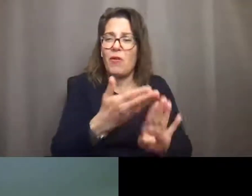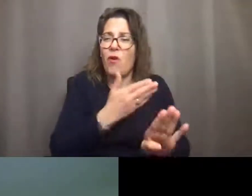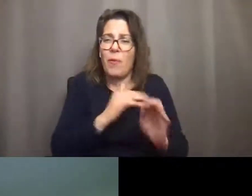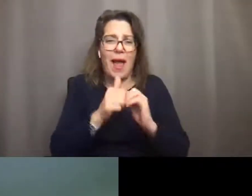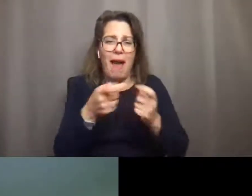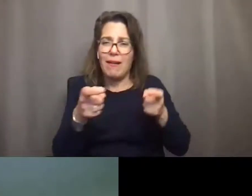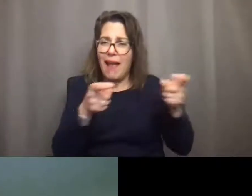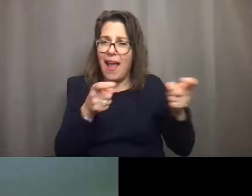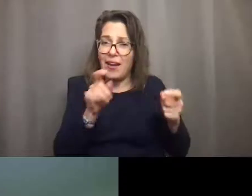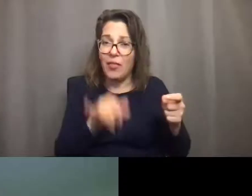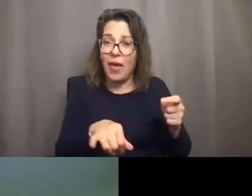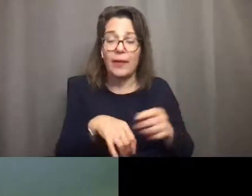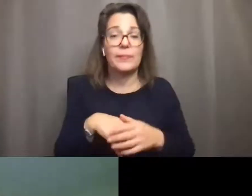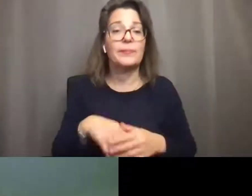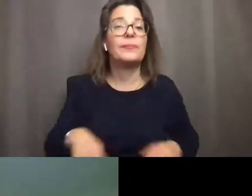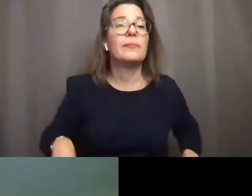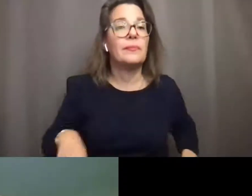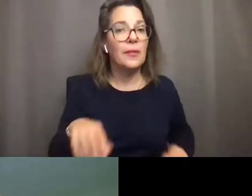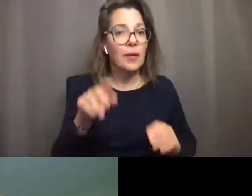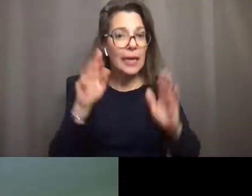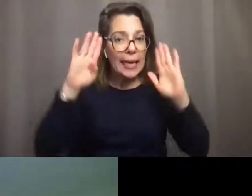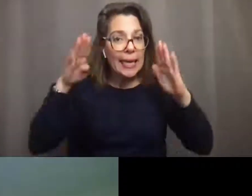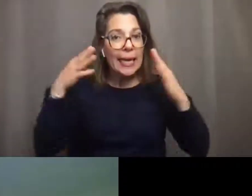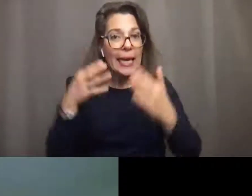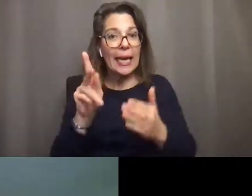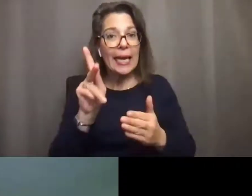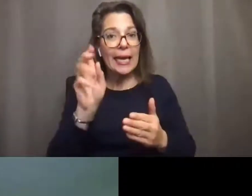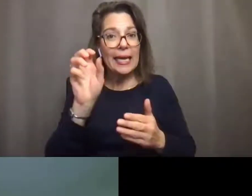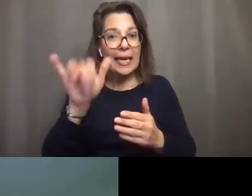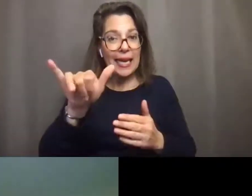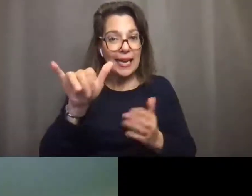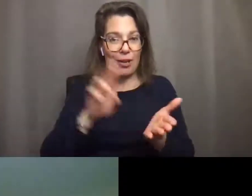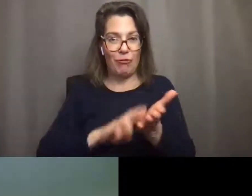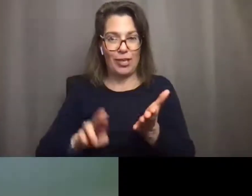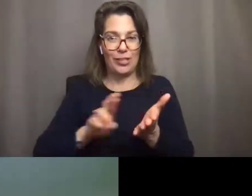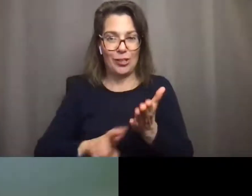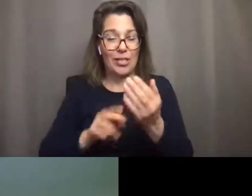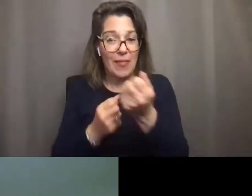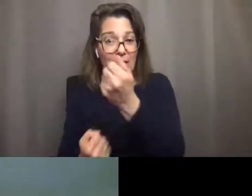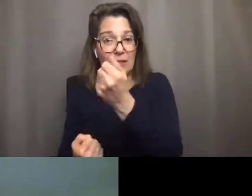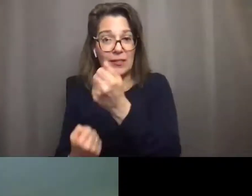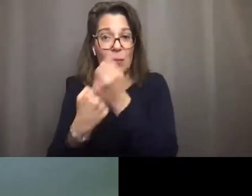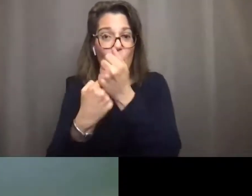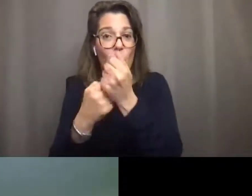is that you want to focus on the key, key research that's supporting your proposal.